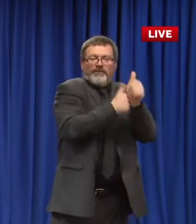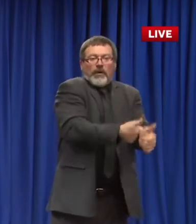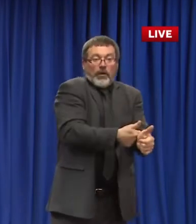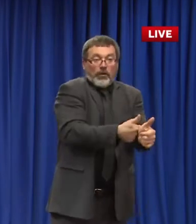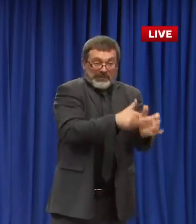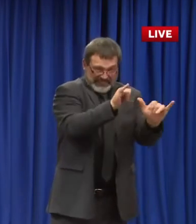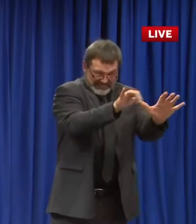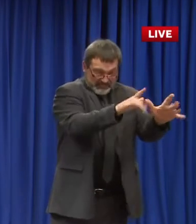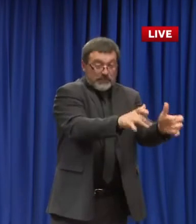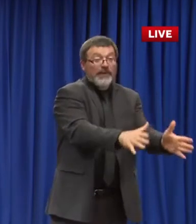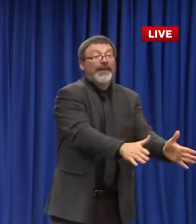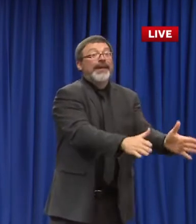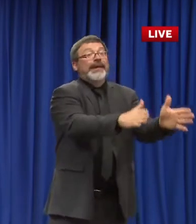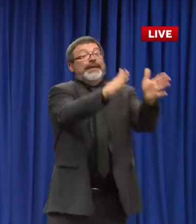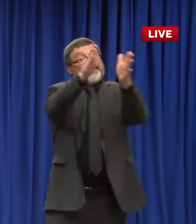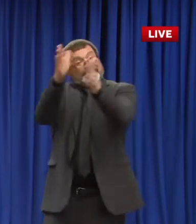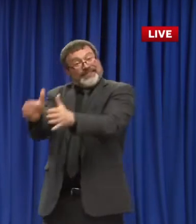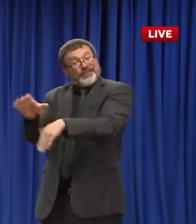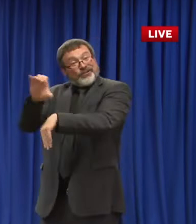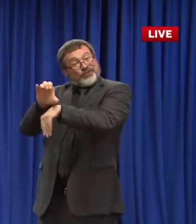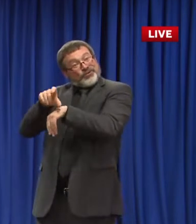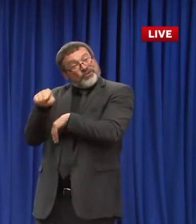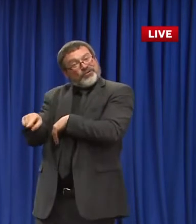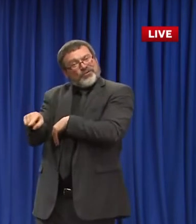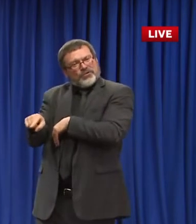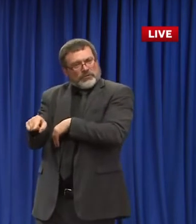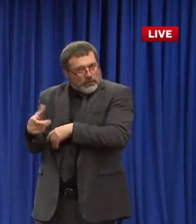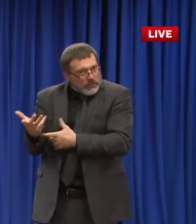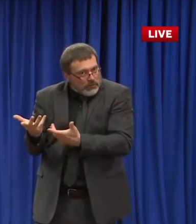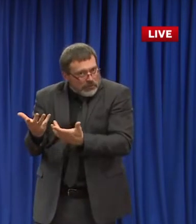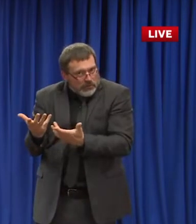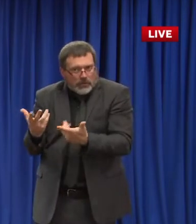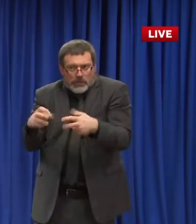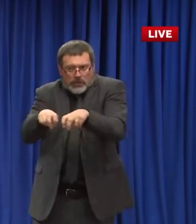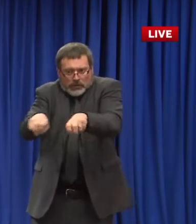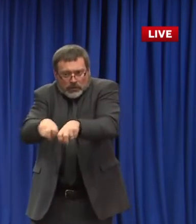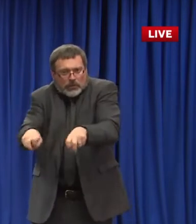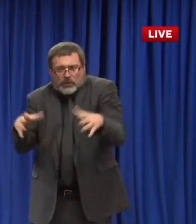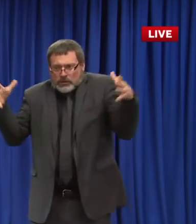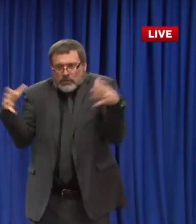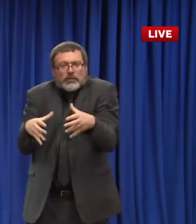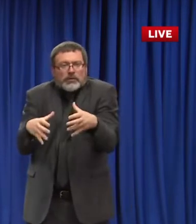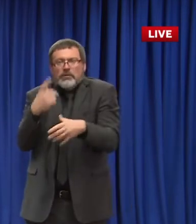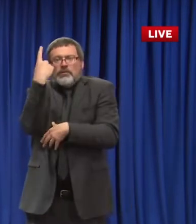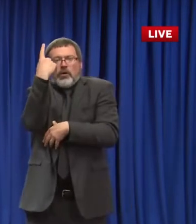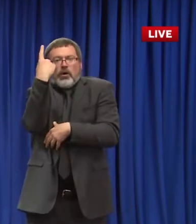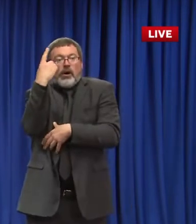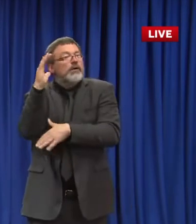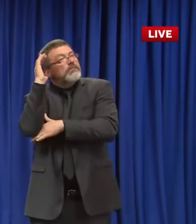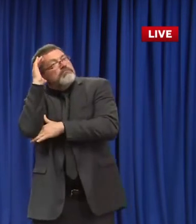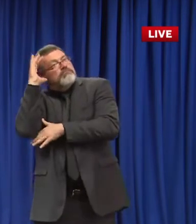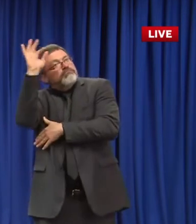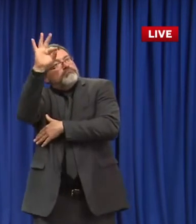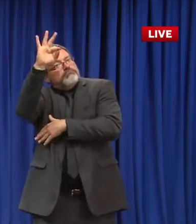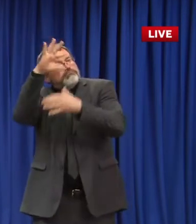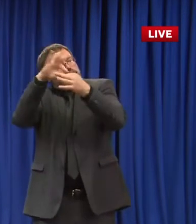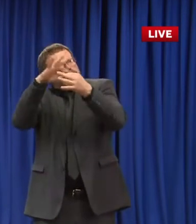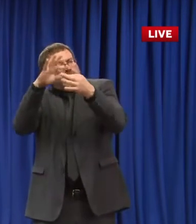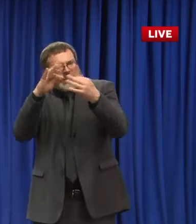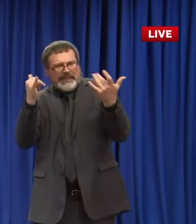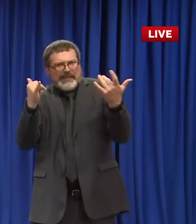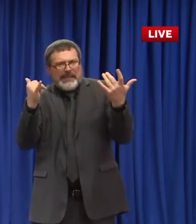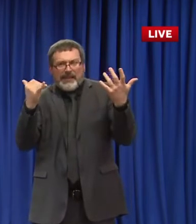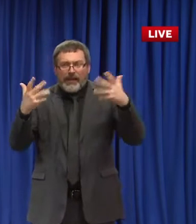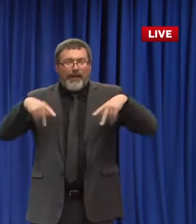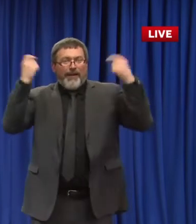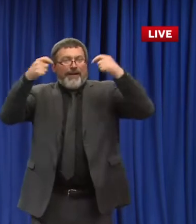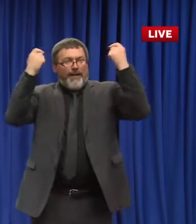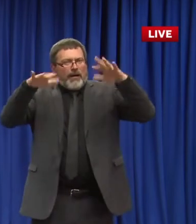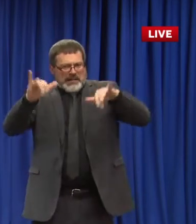THOSE ARE COMPLETELY DIFFERENT SITUATIONS THAN A CHURCH SITUATION WHERE SOMEBODY 200 PEOPLE MIGHT COME IN AND SIT DOWN AND CLOSE AND CLOSE ATMOSPHERE FOR MAYBE AN HOUR AT